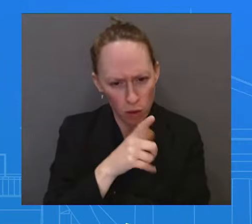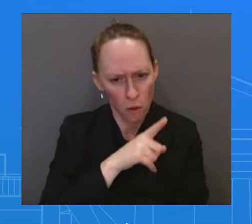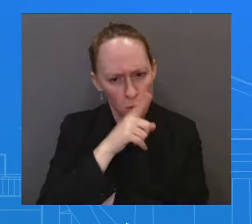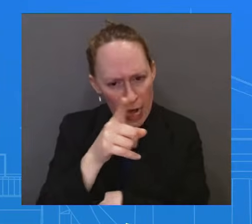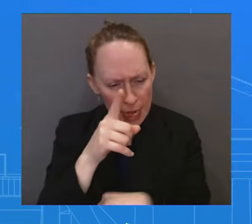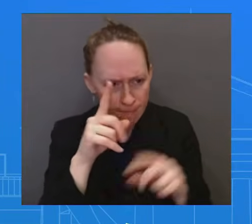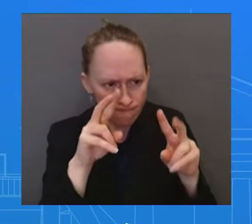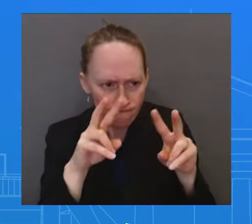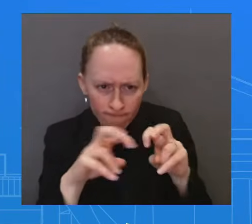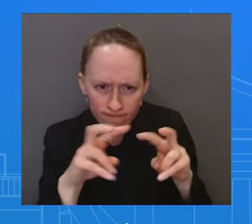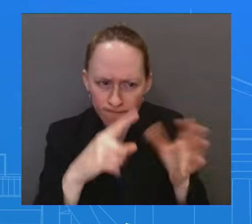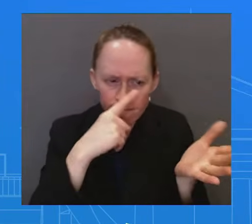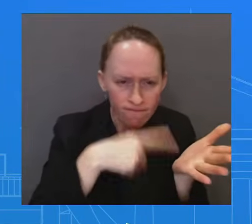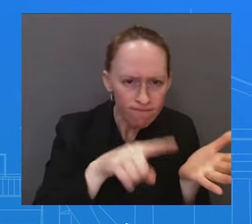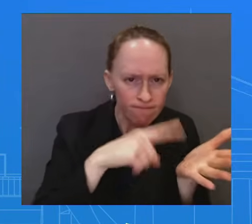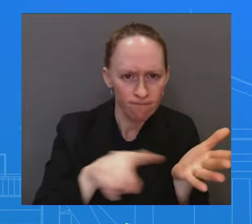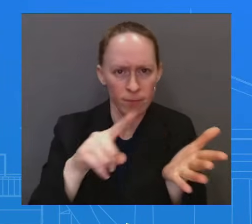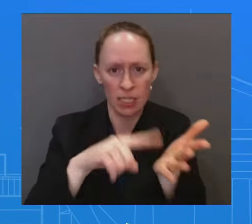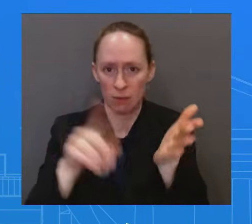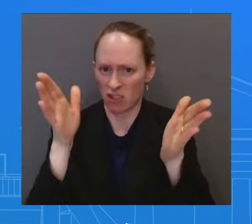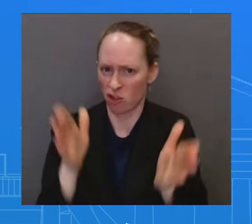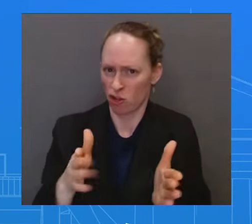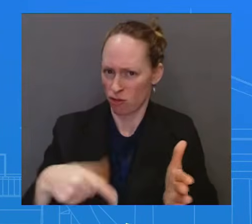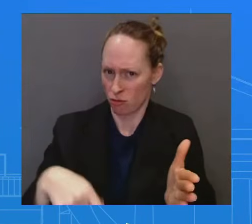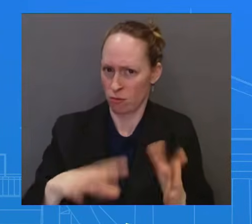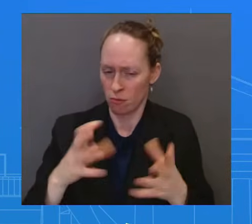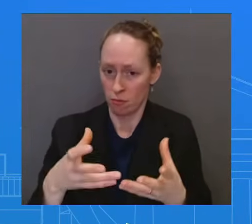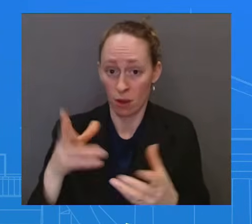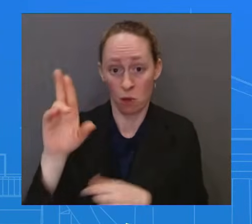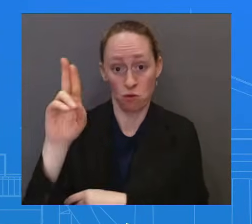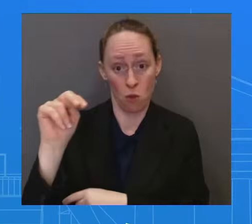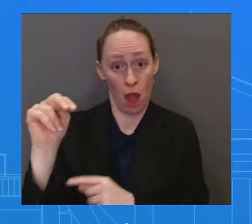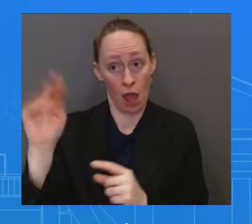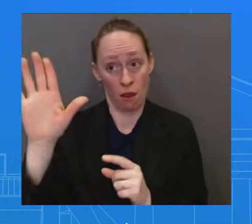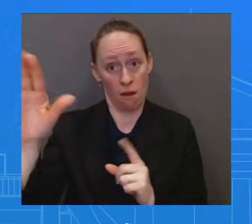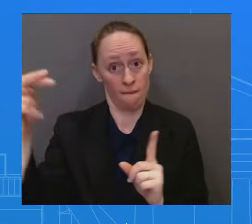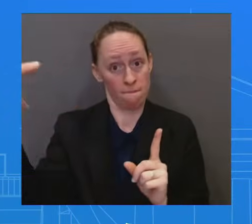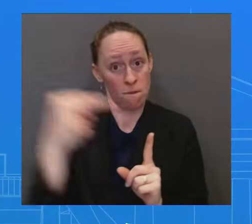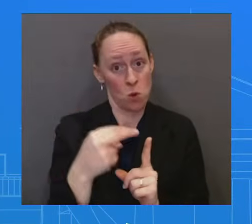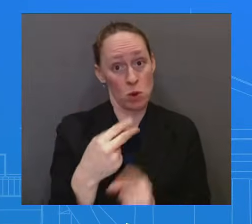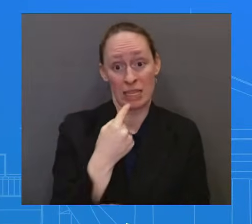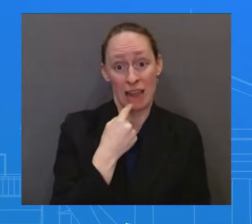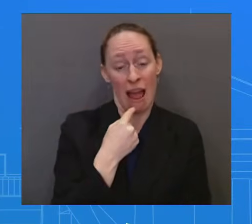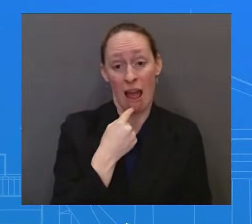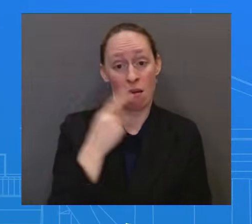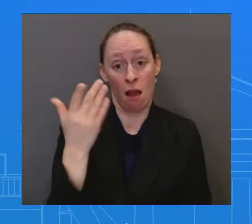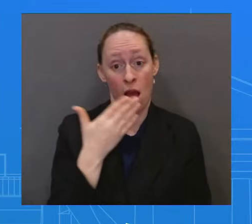Is the U.S. position that the Israelis must remain part of the inspection regime of what is going into Gaza? Mr. Kirby: I --